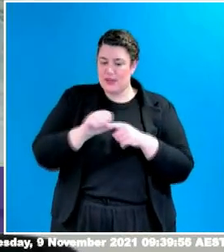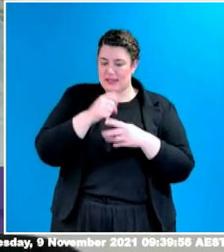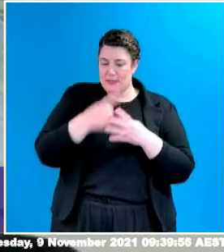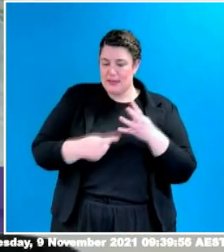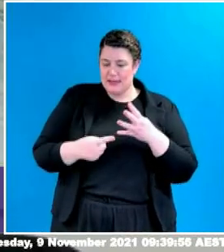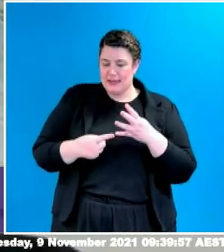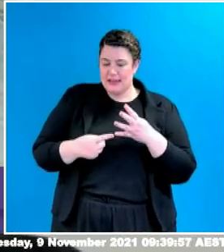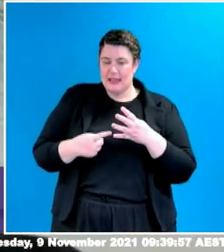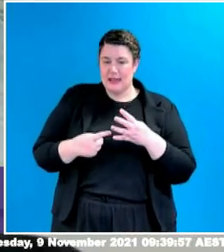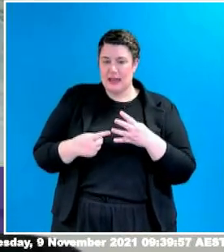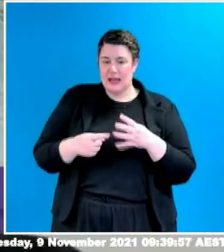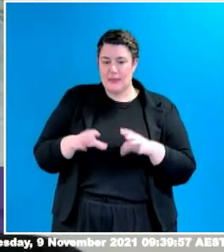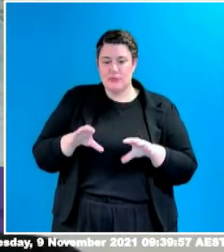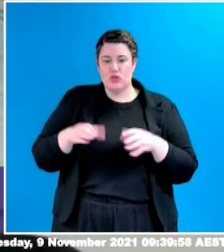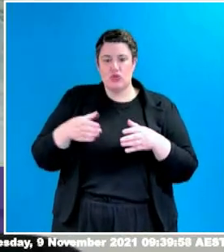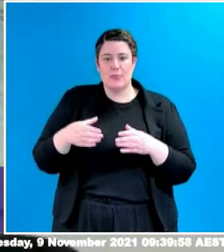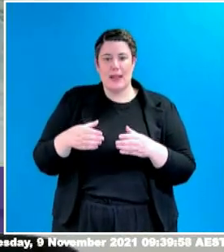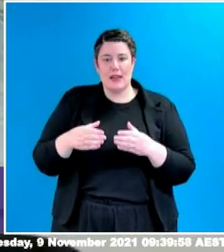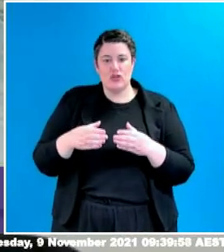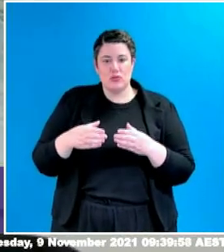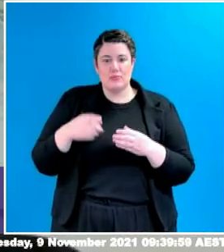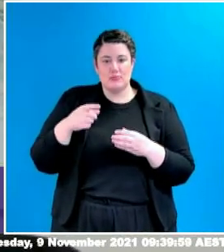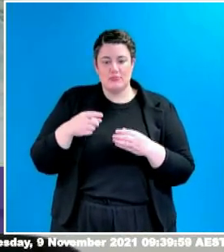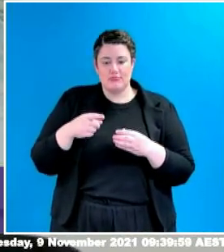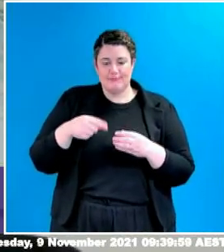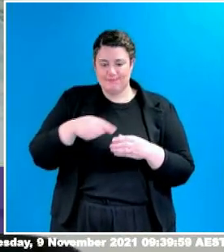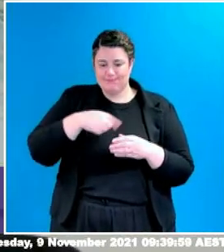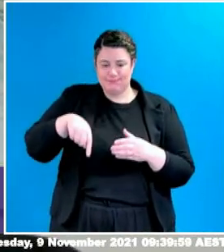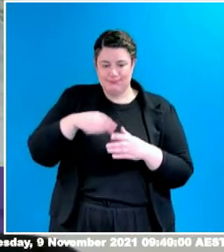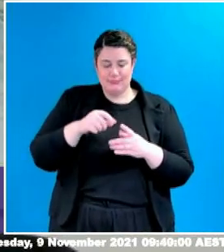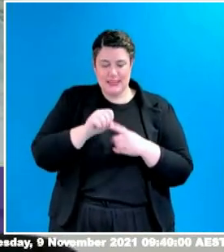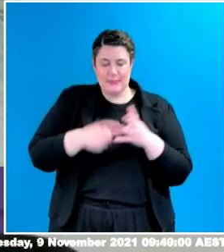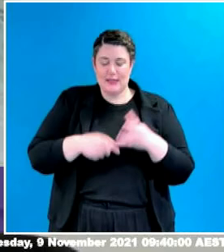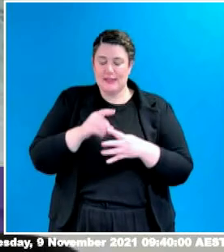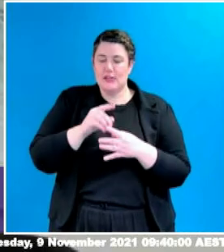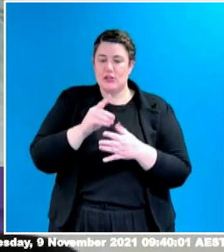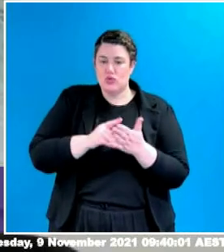Commissioner, Ms Elizabeth Hastings, and so I oversaw the Disability